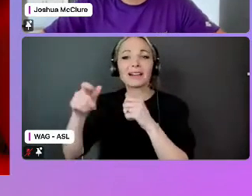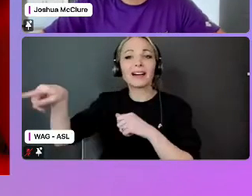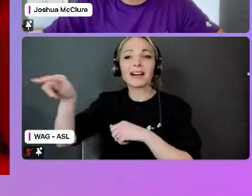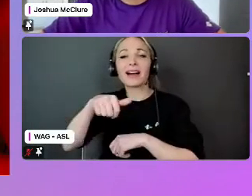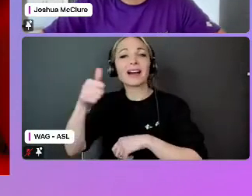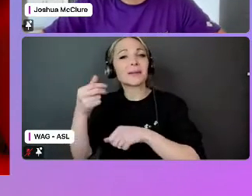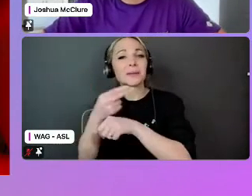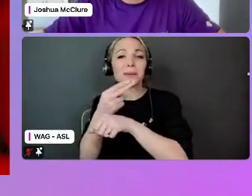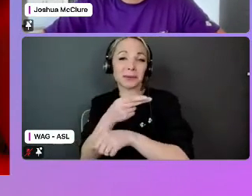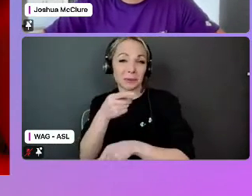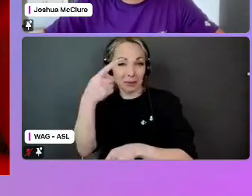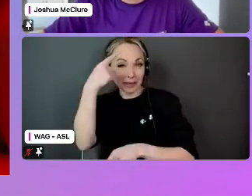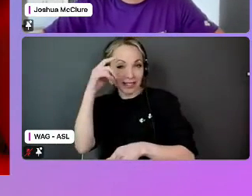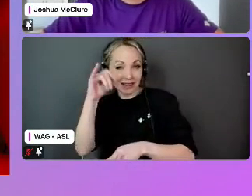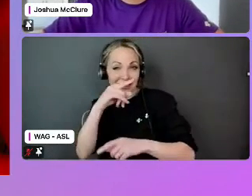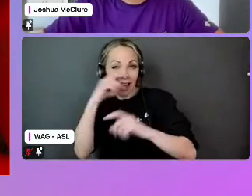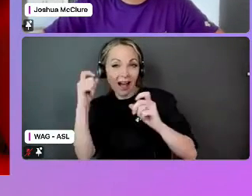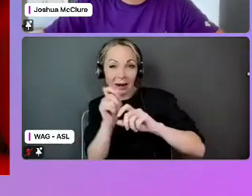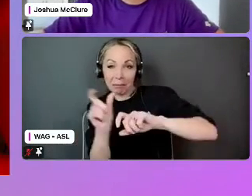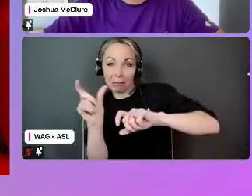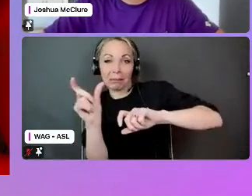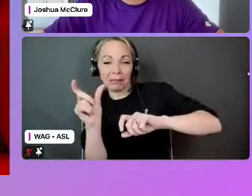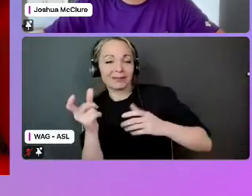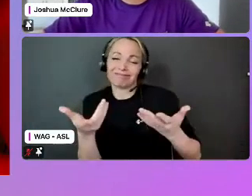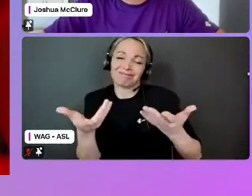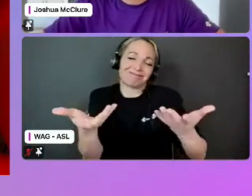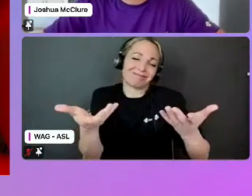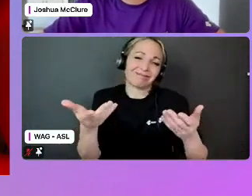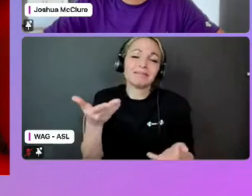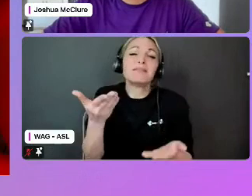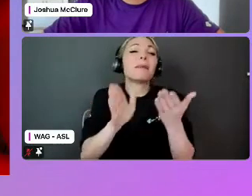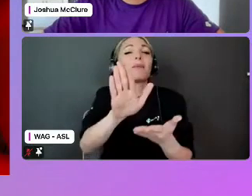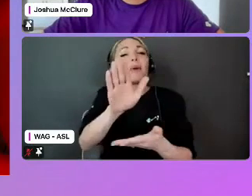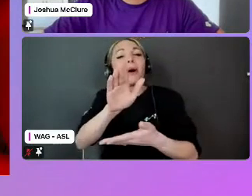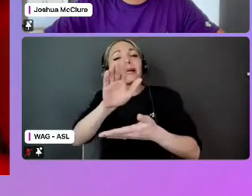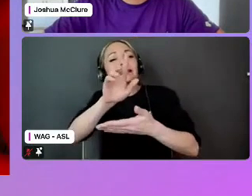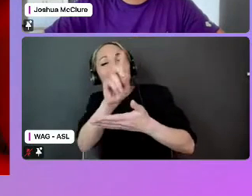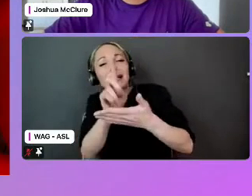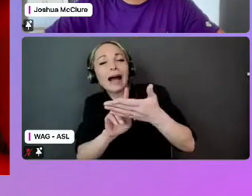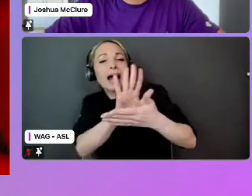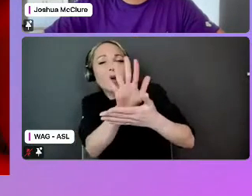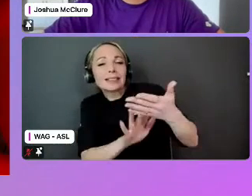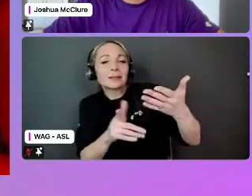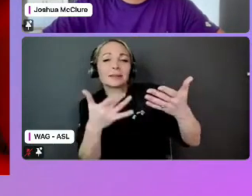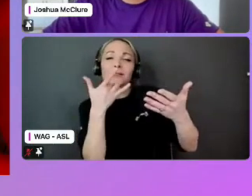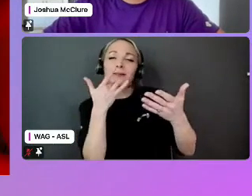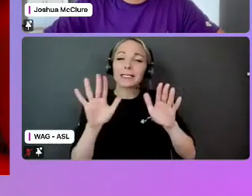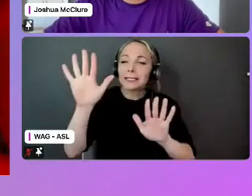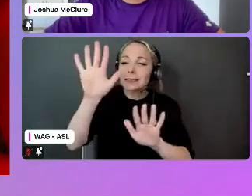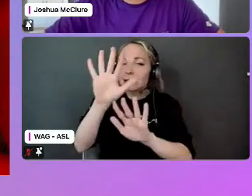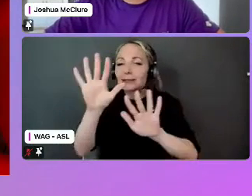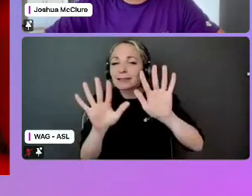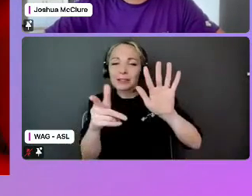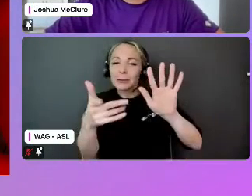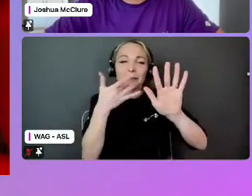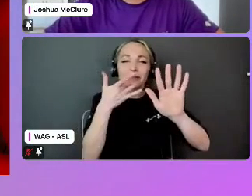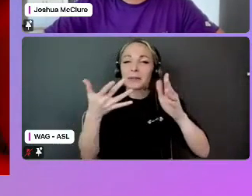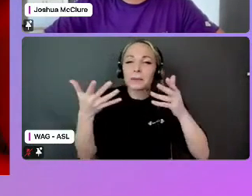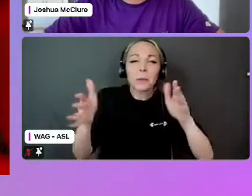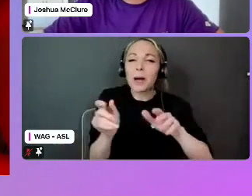call that the shift. Again, test with users, and you may think that just looks ugly, and maybe there's a valid